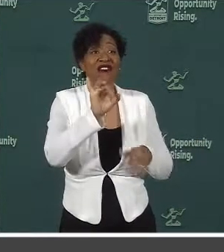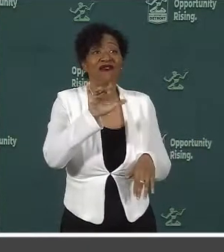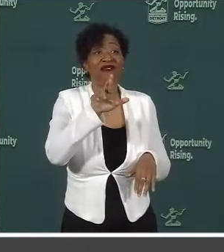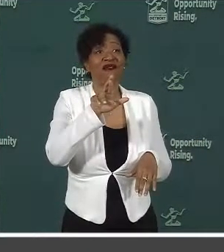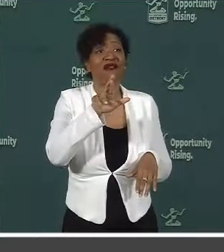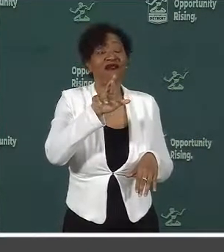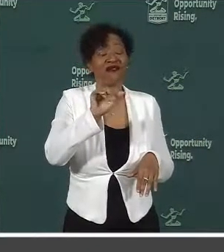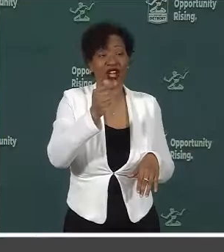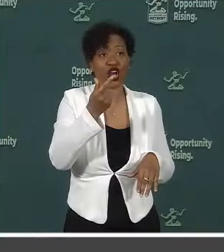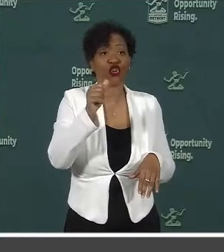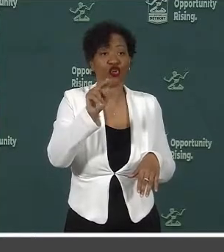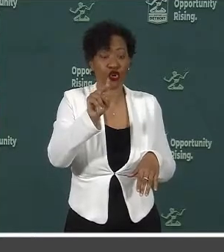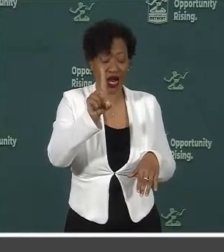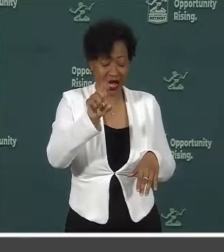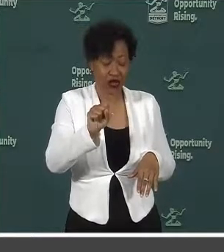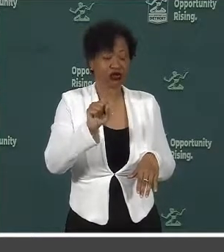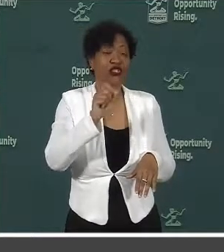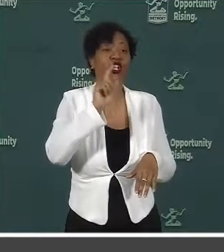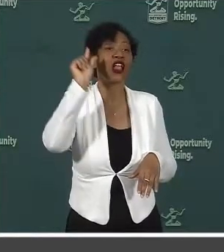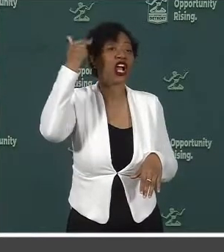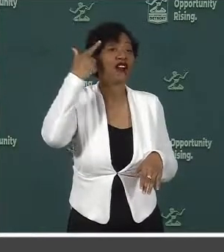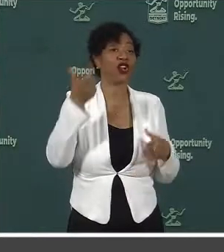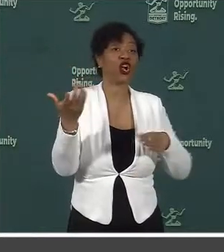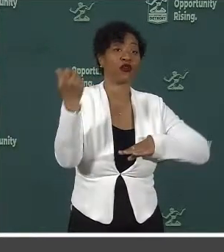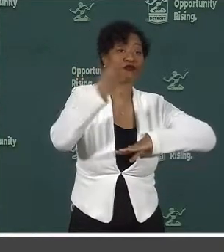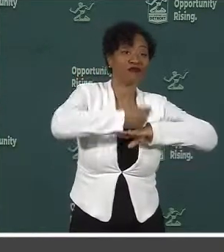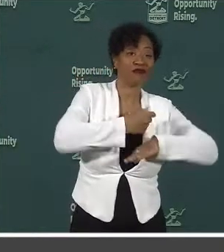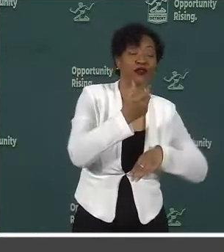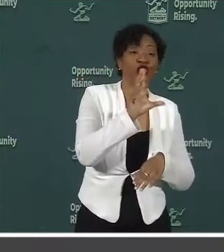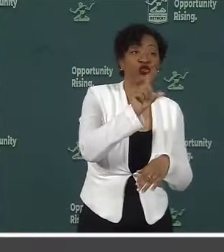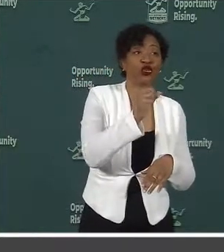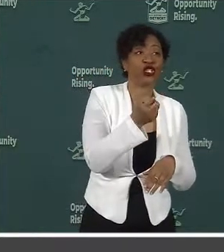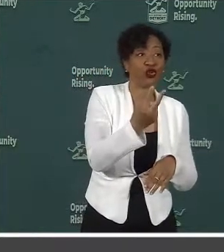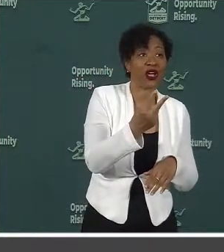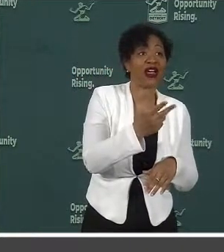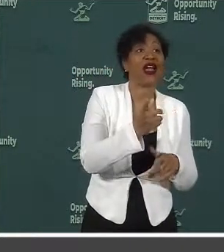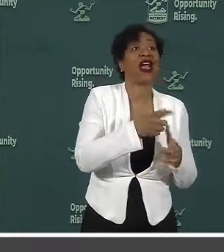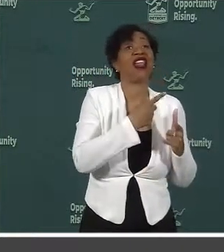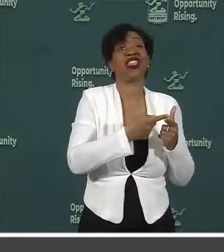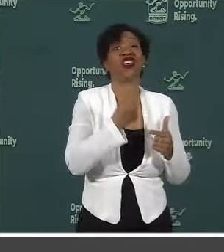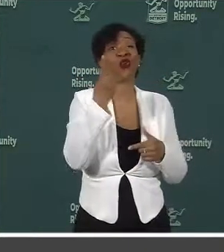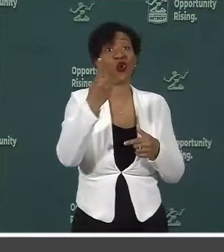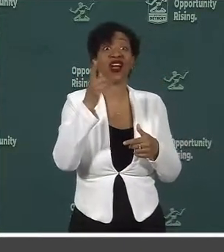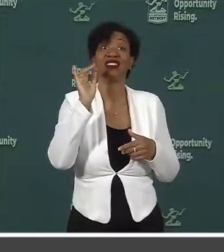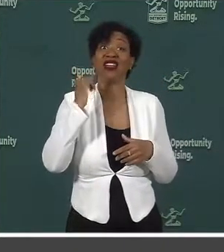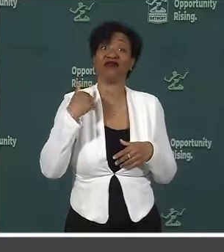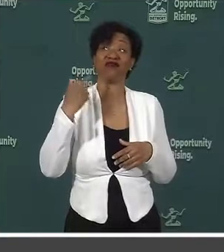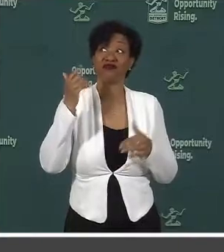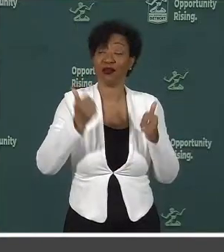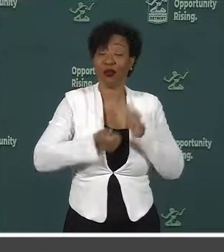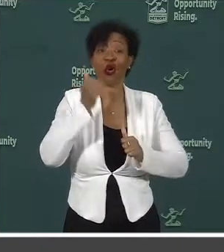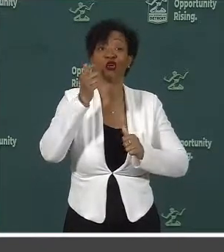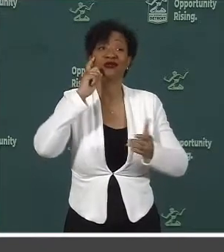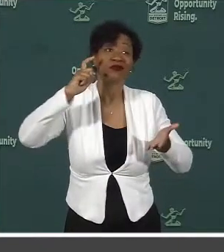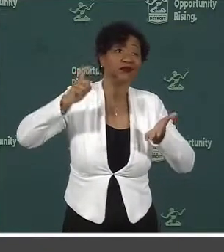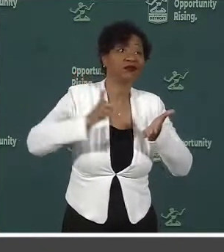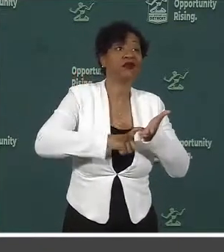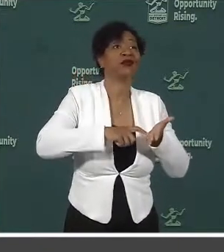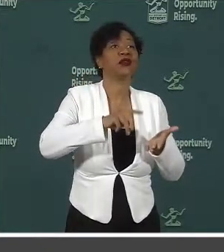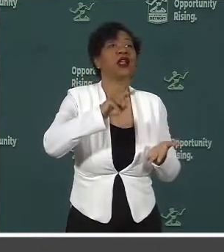CLOSED IN 2012 AND THE SYMBOL THAT FOLLOWED US EVERYWHERE THE MICHIGAN CENTRAL DEPOT AND SO